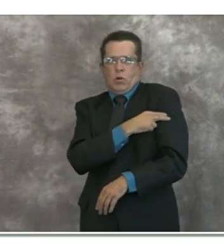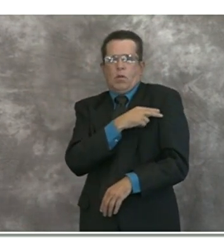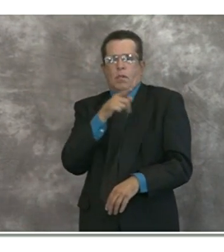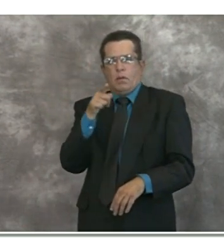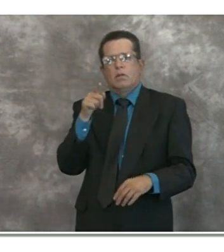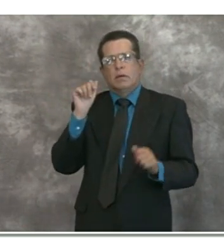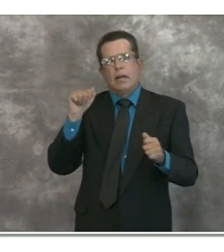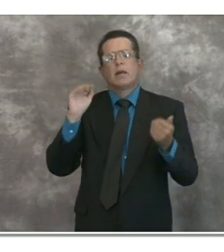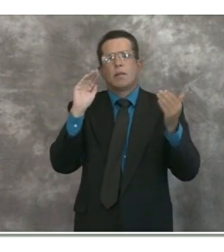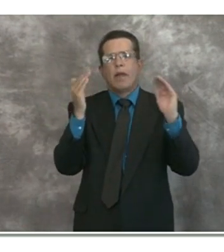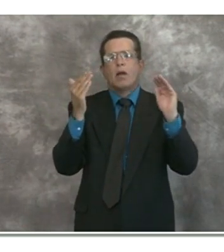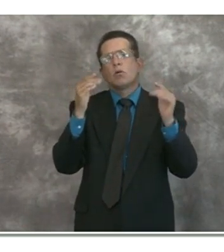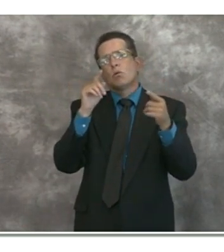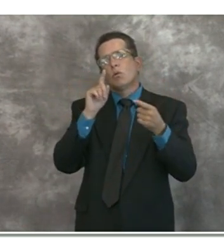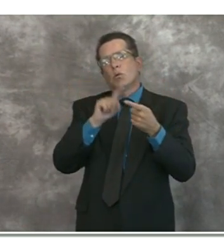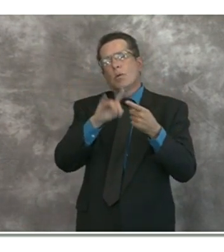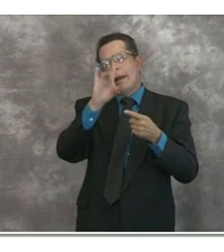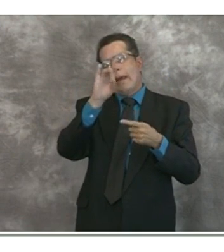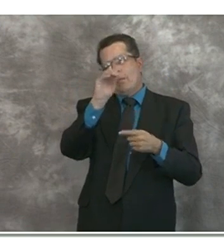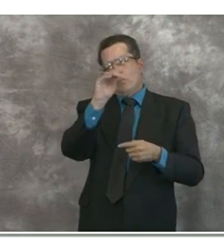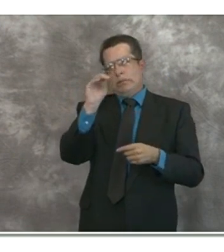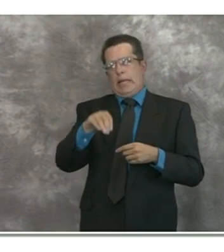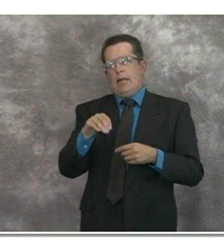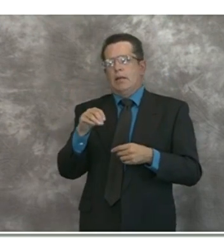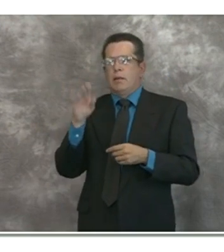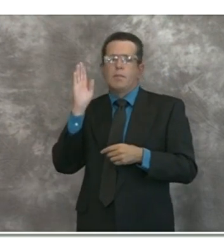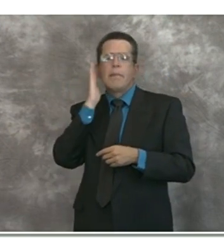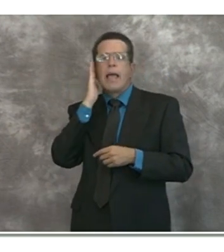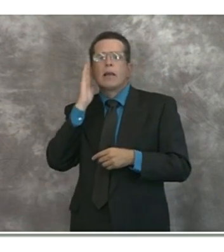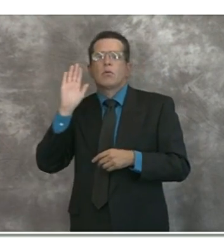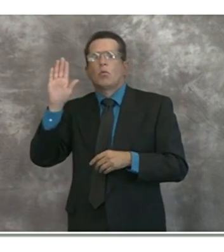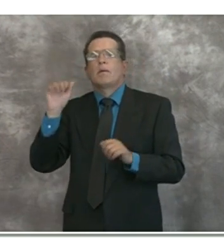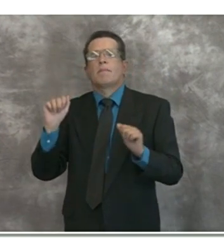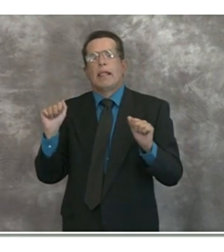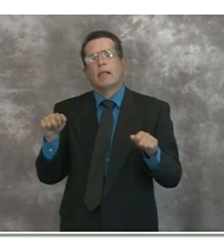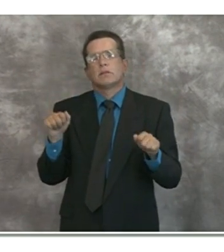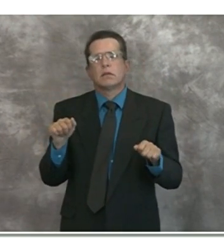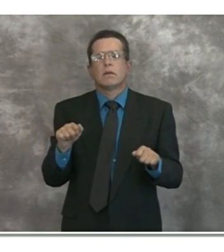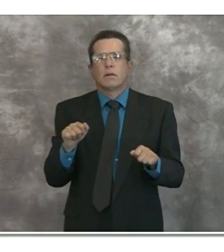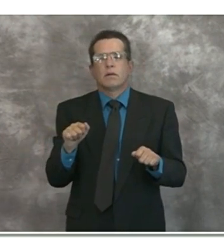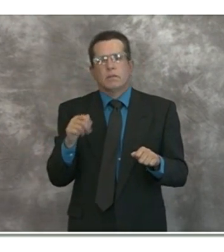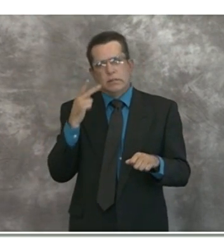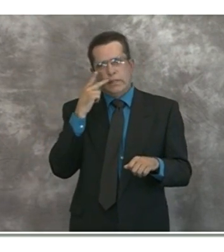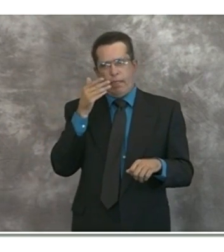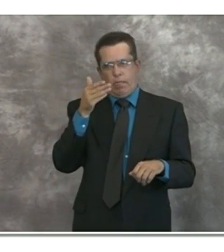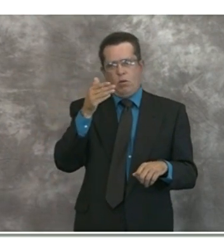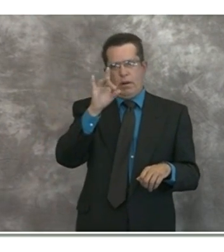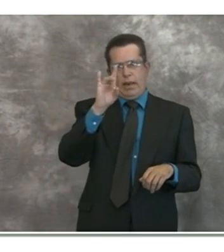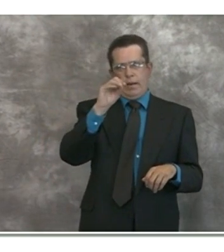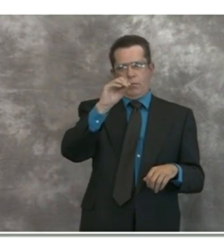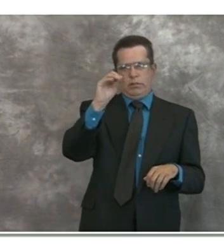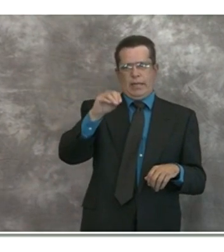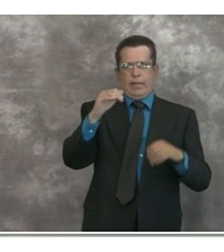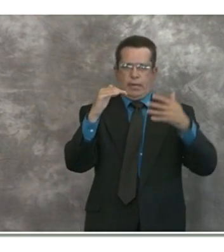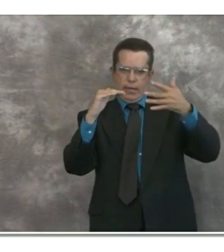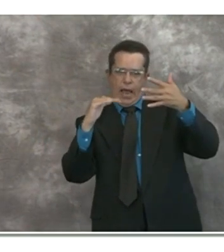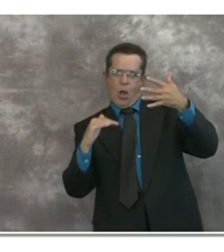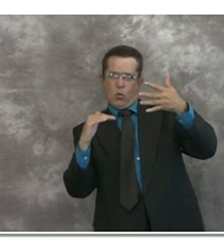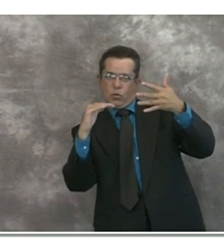DOWN A LITTLE BIT YESTERDAY TO TODAY. AND YOU CAN STILL SEE THE TOTAL HOSPITALIZATIONS THERE. RELATIVE TO THE 80% BED